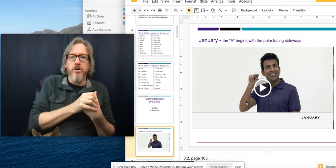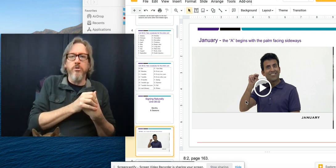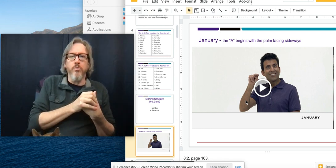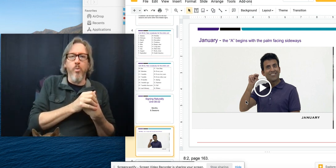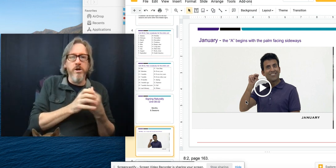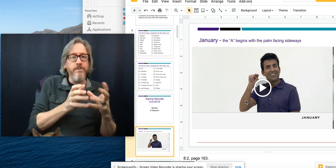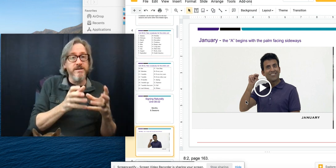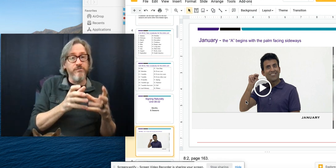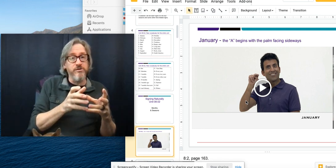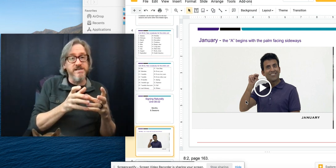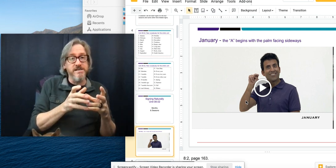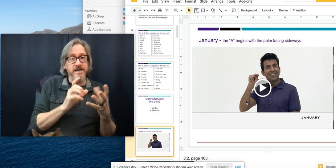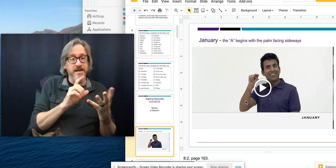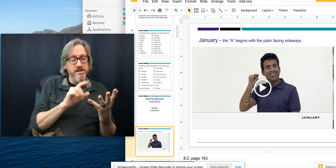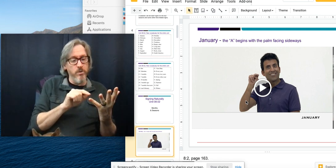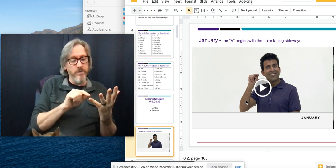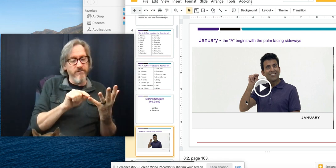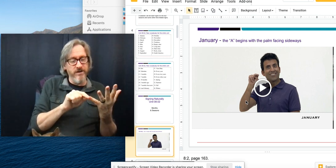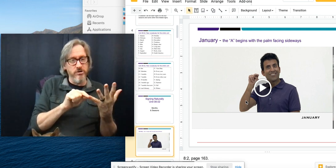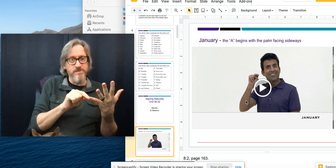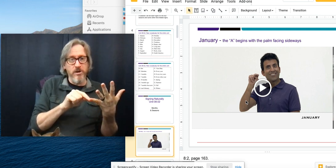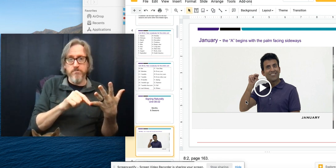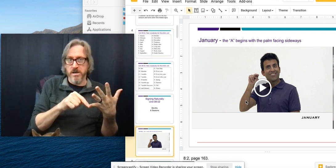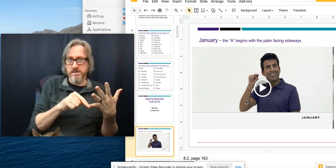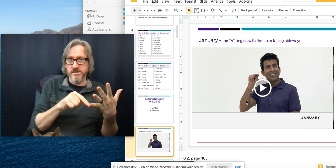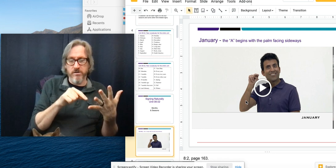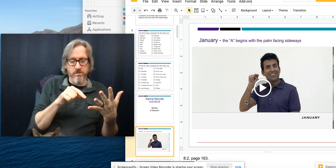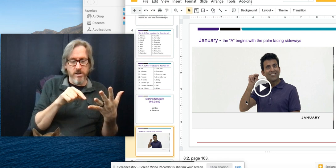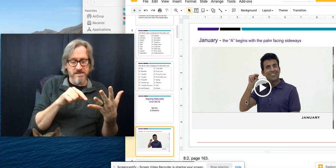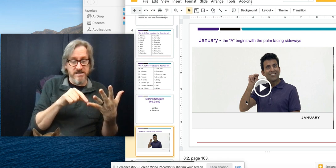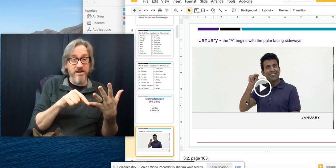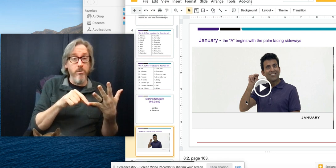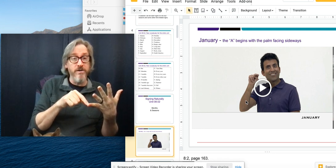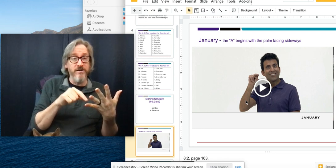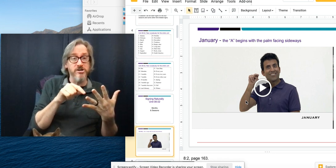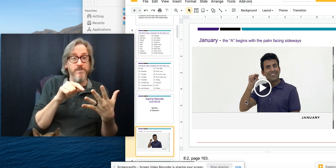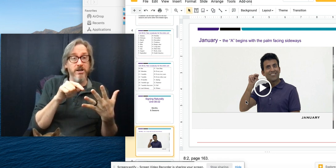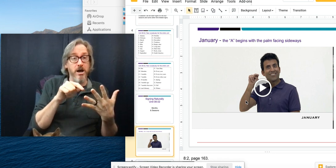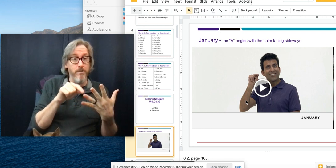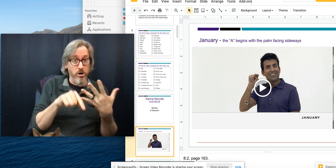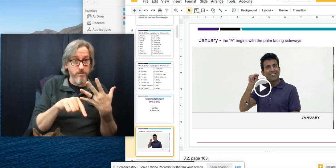one of the big differences is when we fingerspell months it's like when we fingerspelled apartment